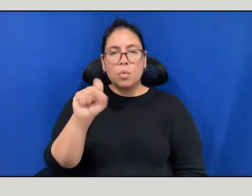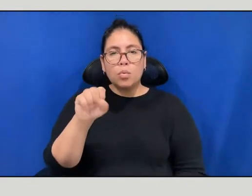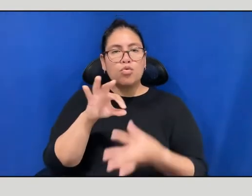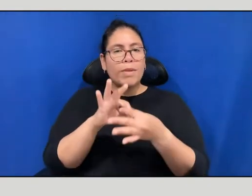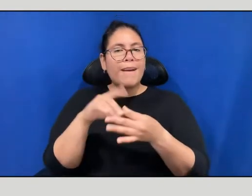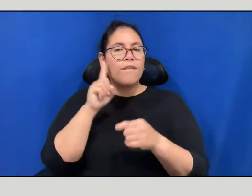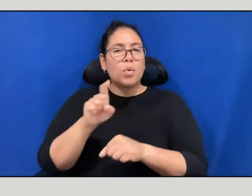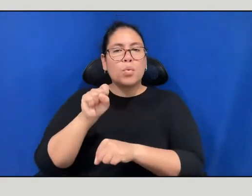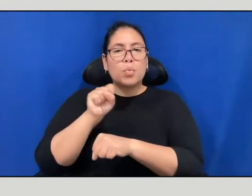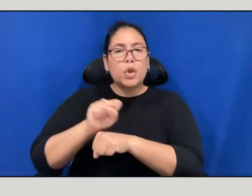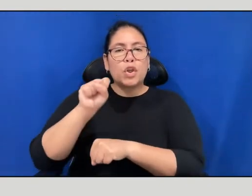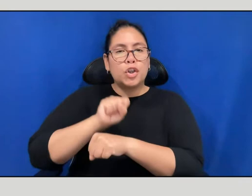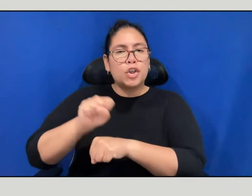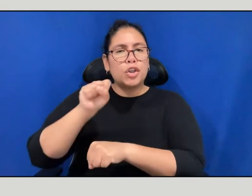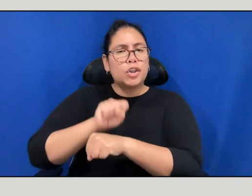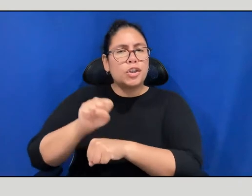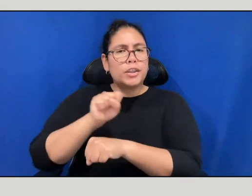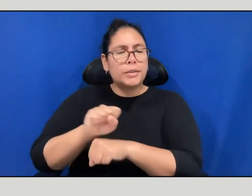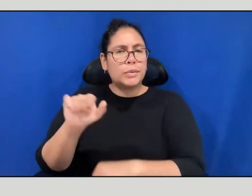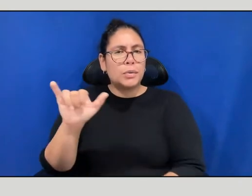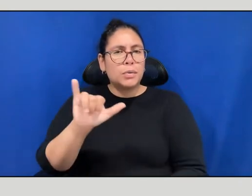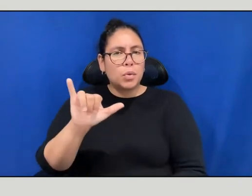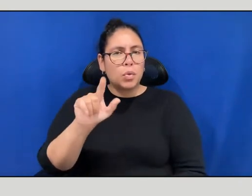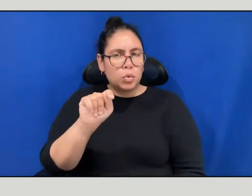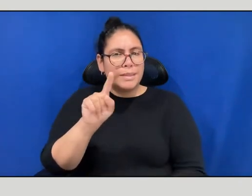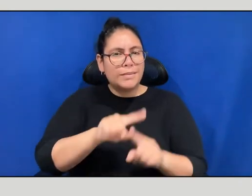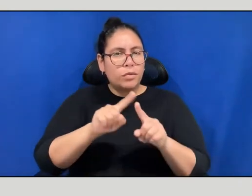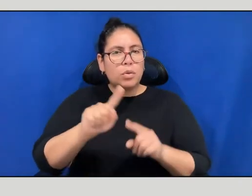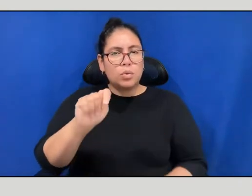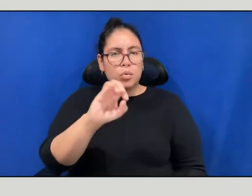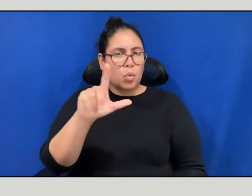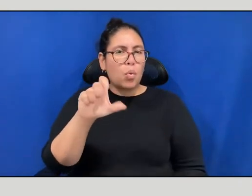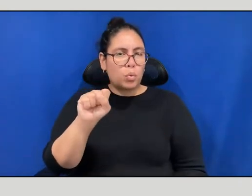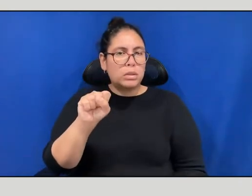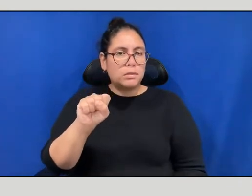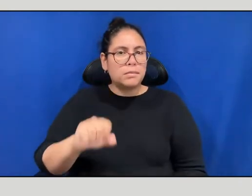[Elizabeth] Yeah. Yeah, yeah. I feel like also in the shape there's something